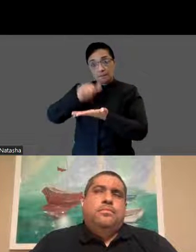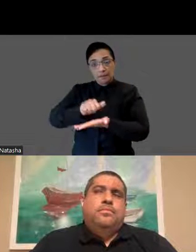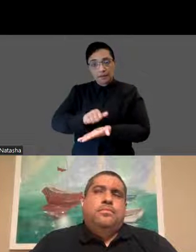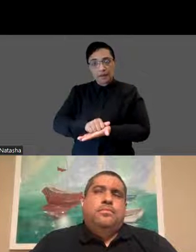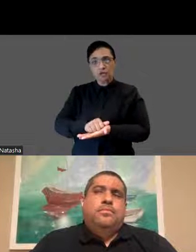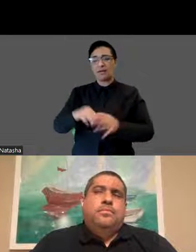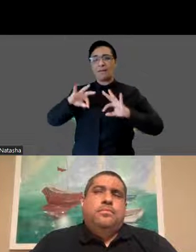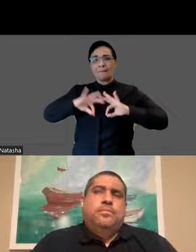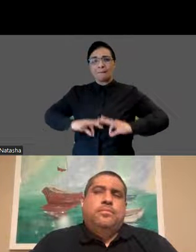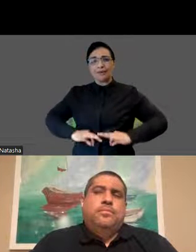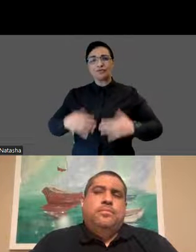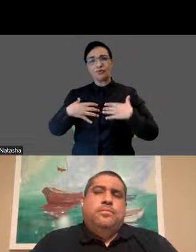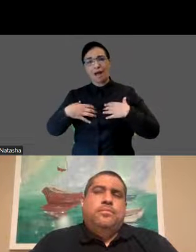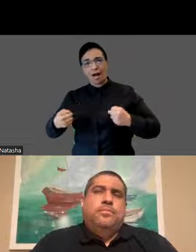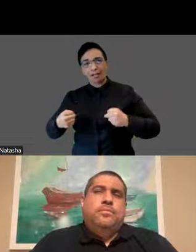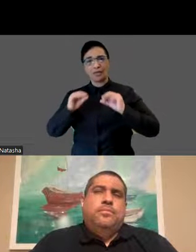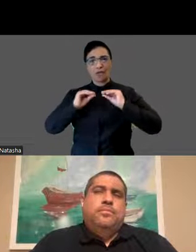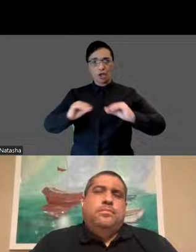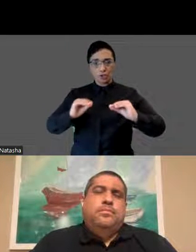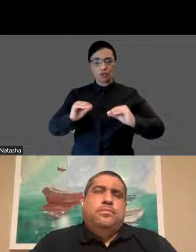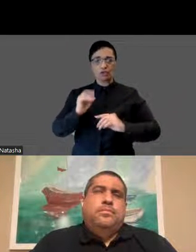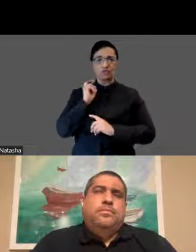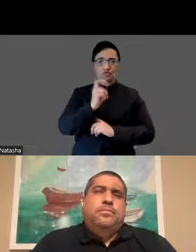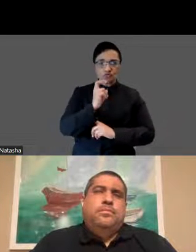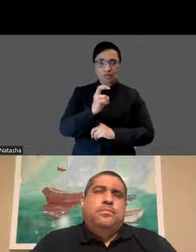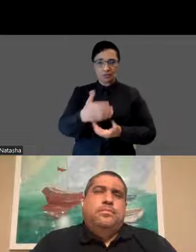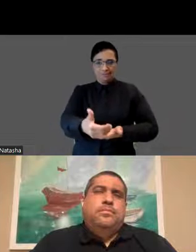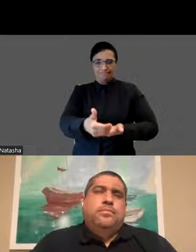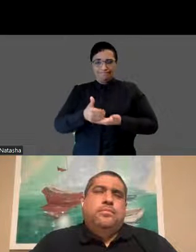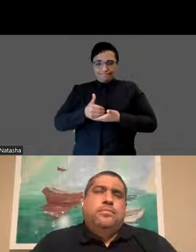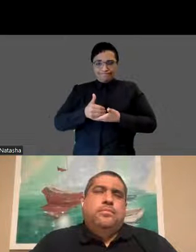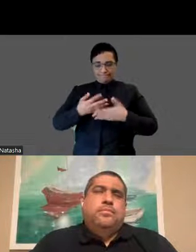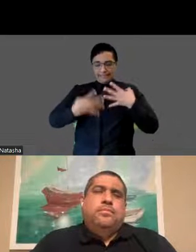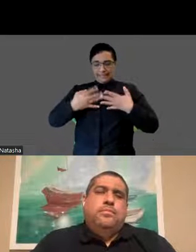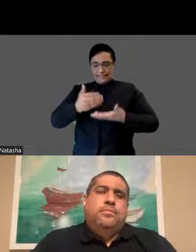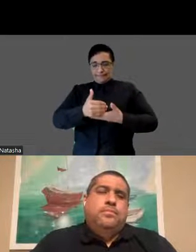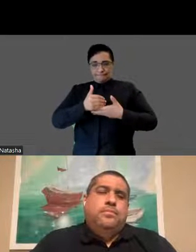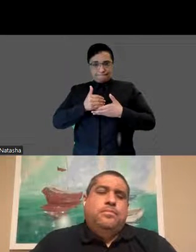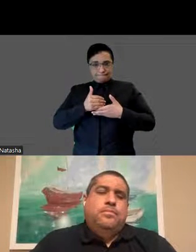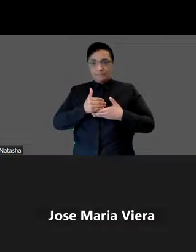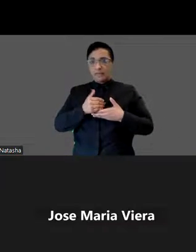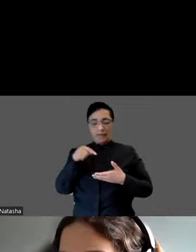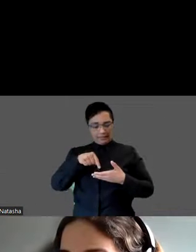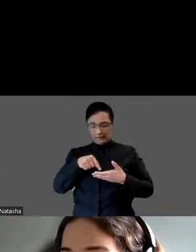of health, education, transport, et cetera, that are sometimes, most of the times not